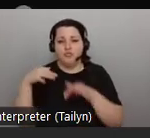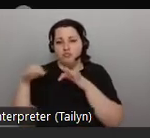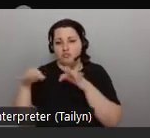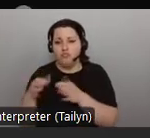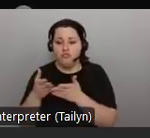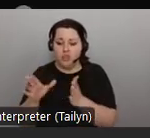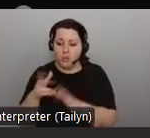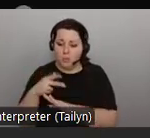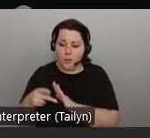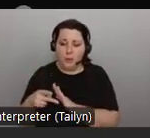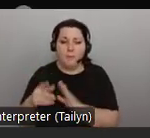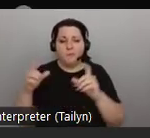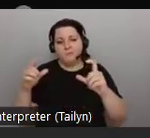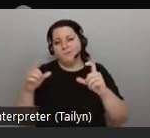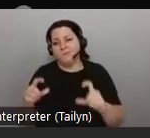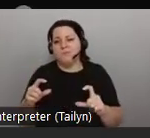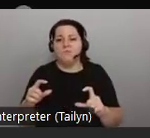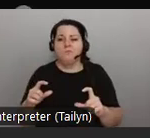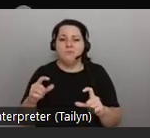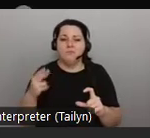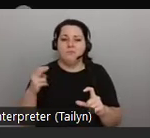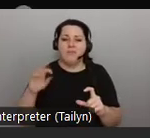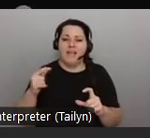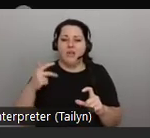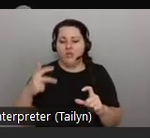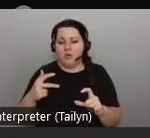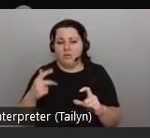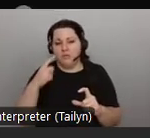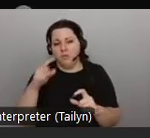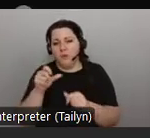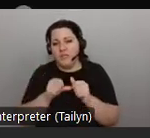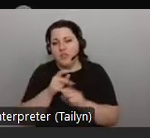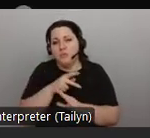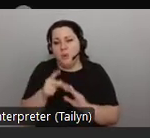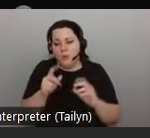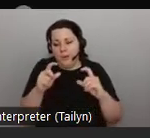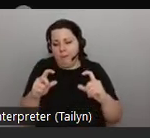like subsets inside that. Like if you have four MDTAP we would have heading two